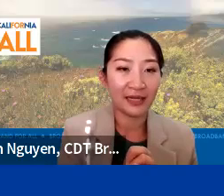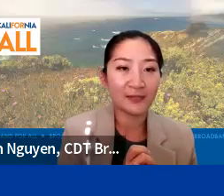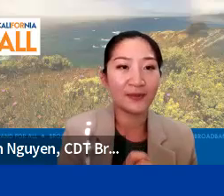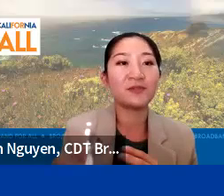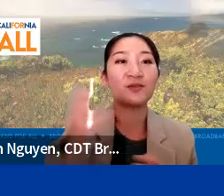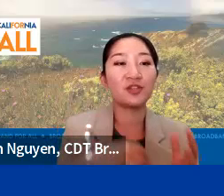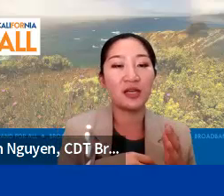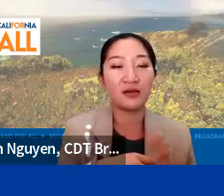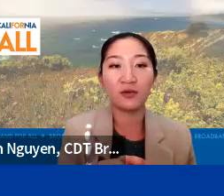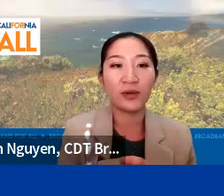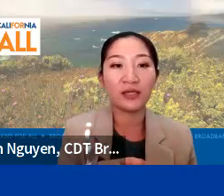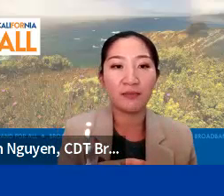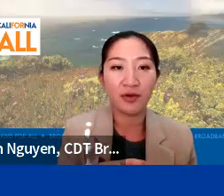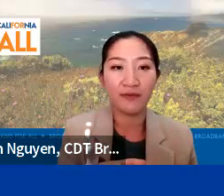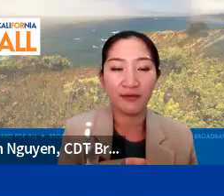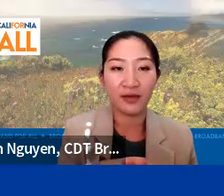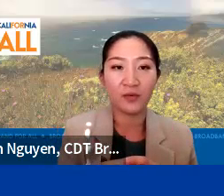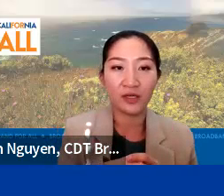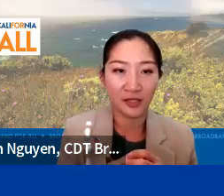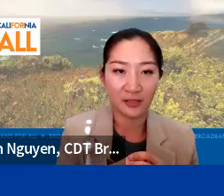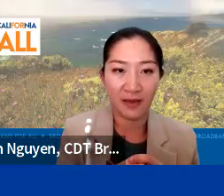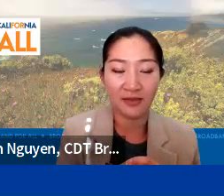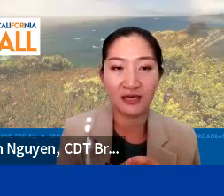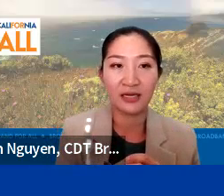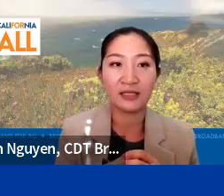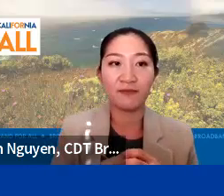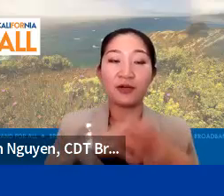in our last one. So just a quick summary of everything we talked about, the next step